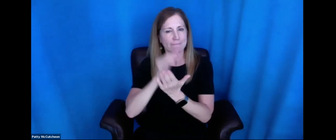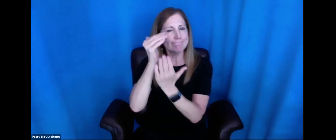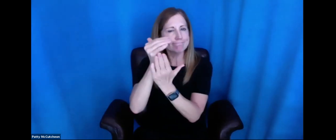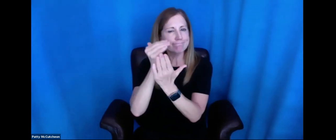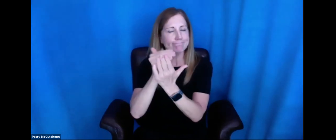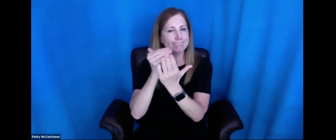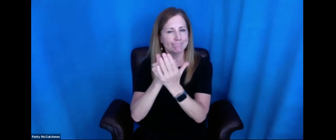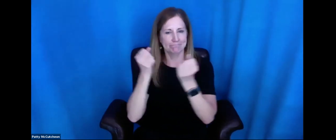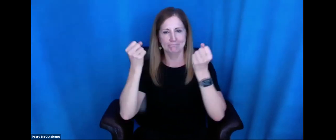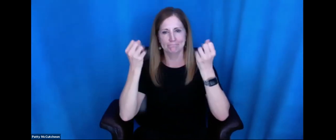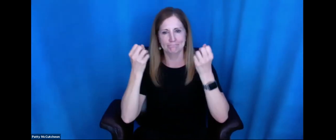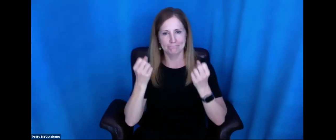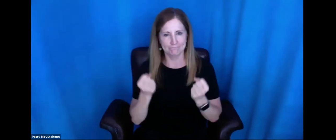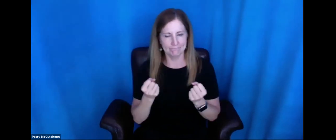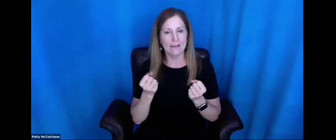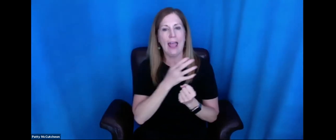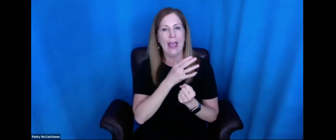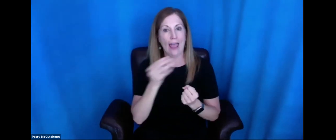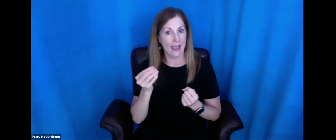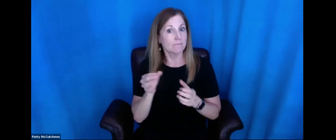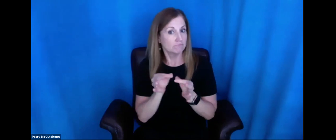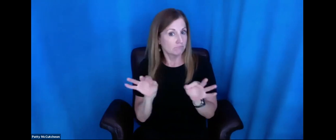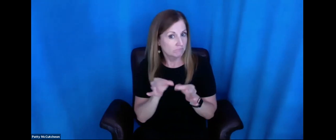with captions and voice.